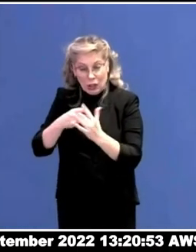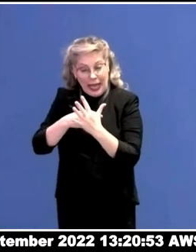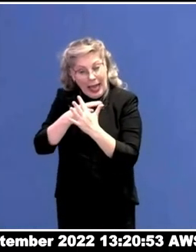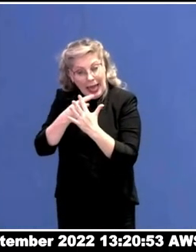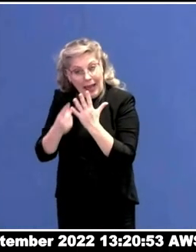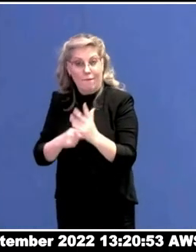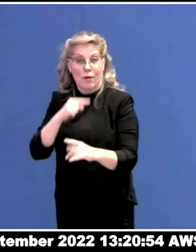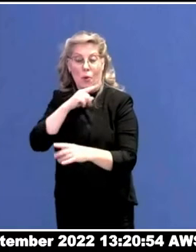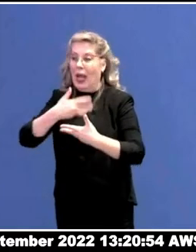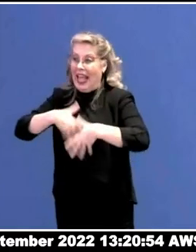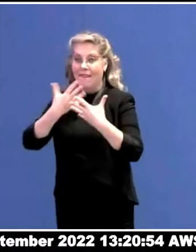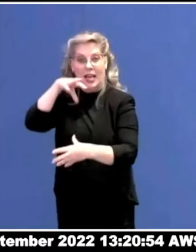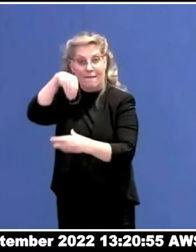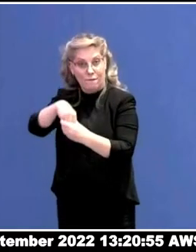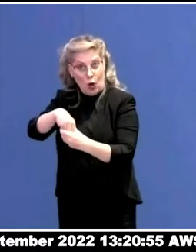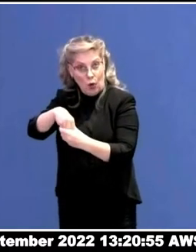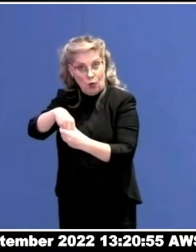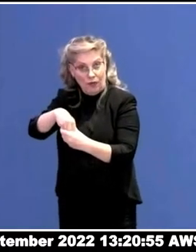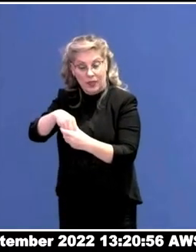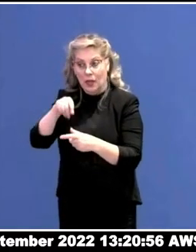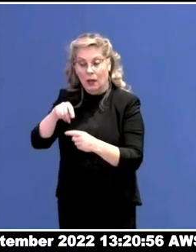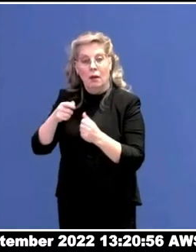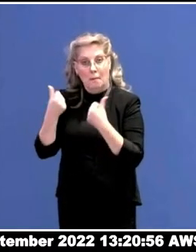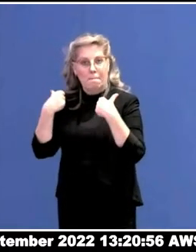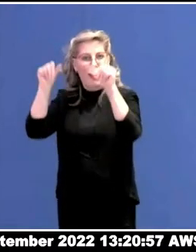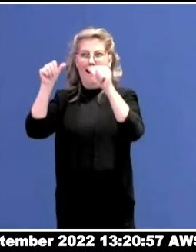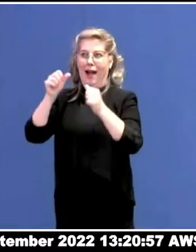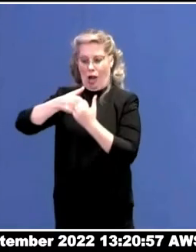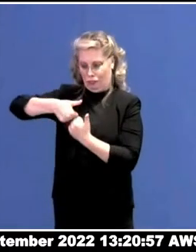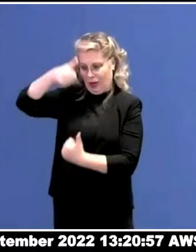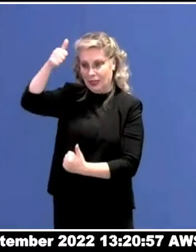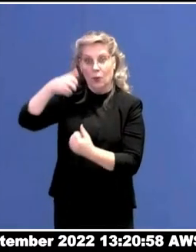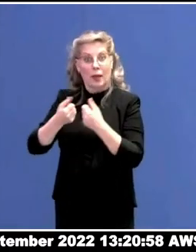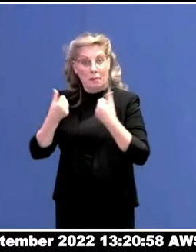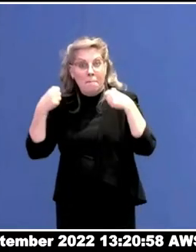And I said to her, "What happened to that institution?" Because I wanted to use it as a